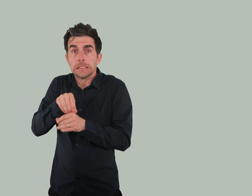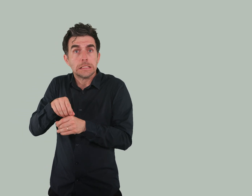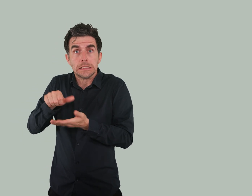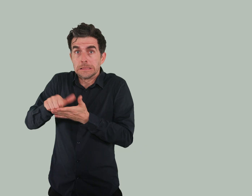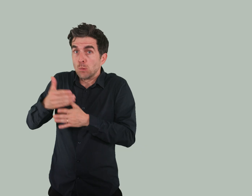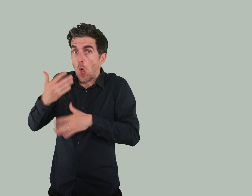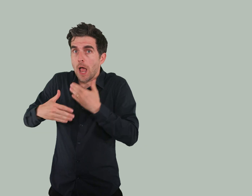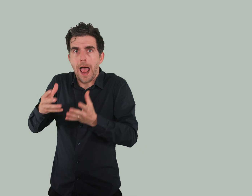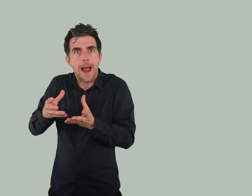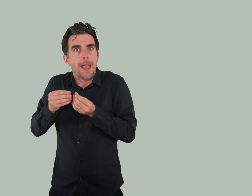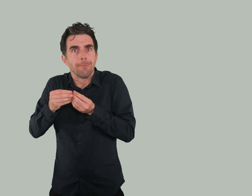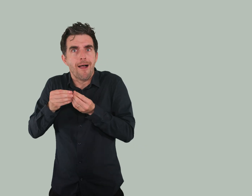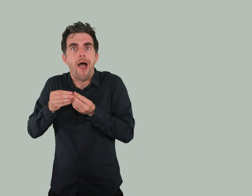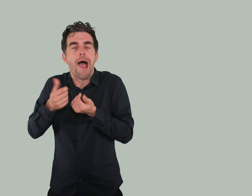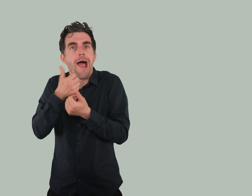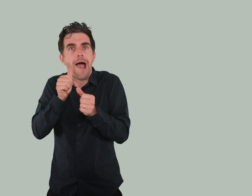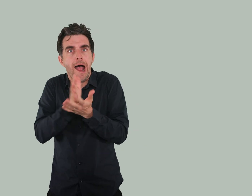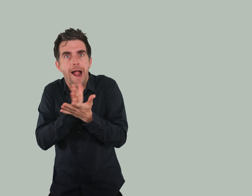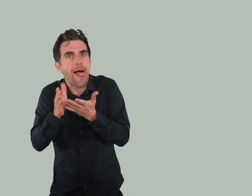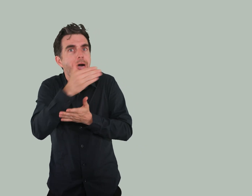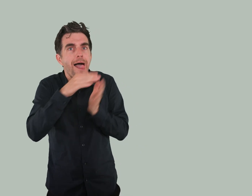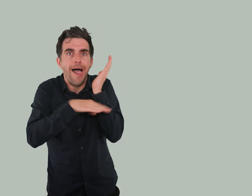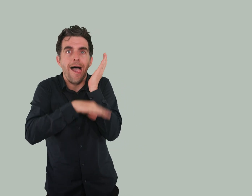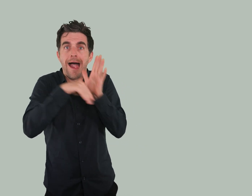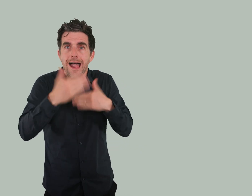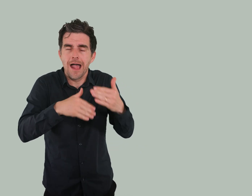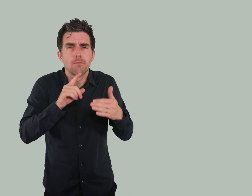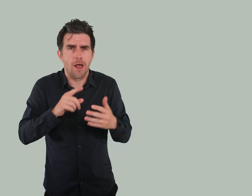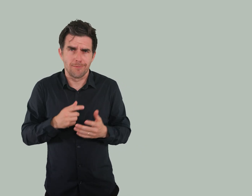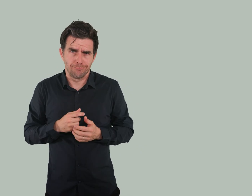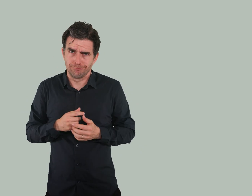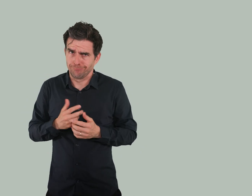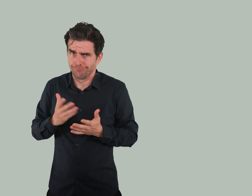Research suggests that while insecure work can be a stepping stone for some,